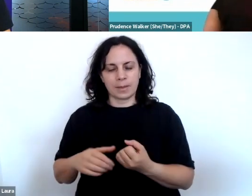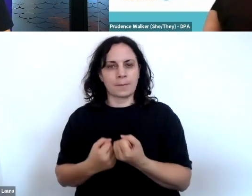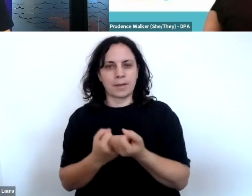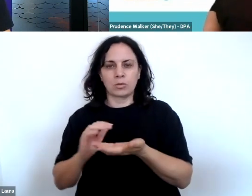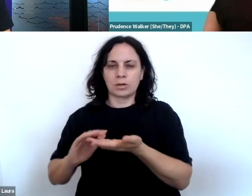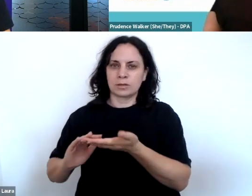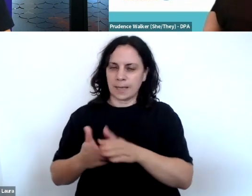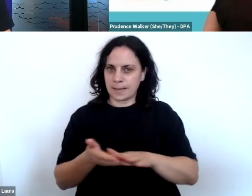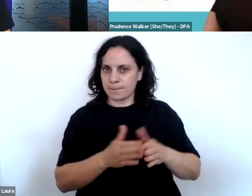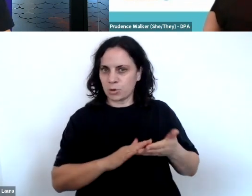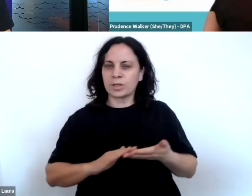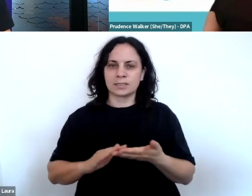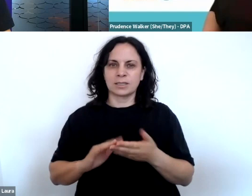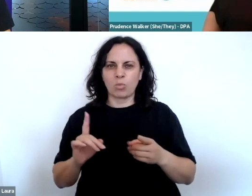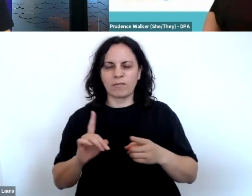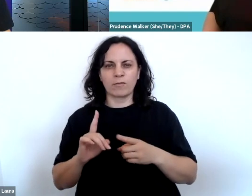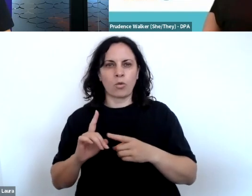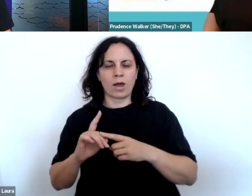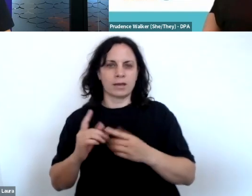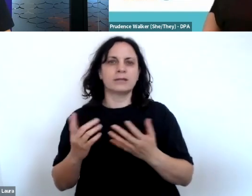up and raise awareness of Enabling Good Lives at the local level.